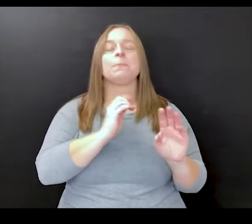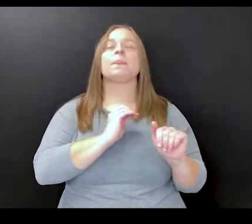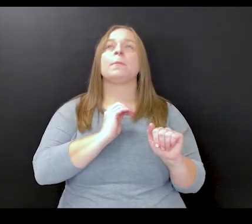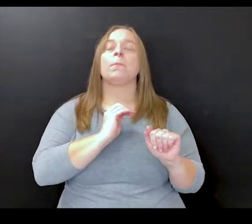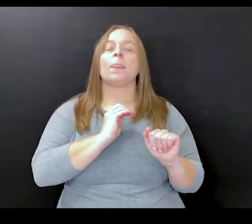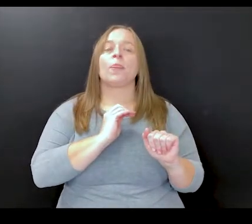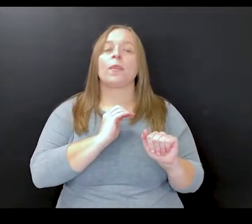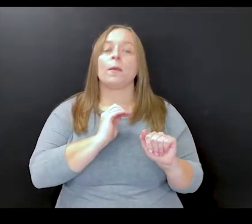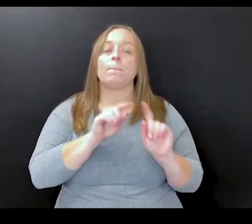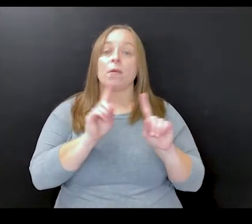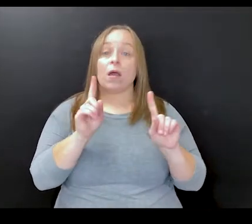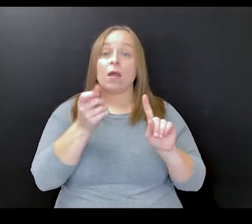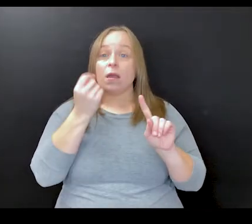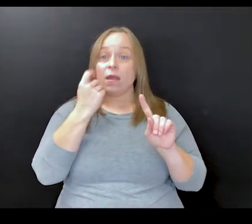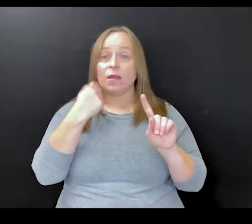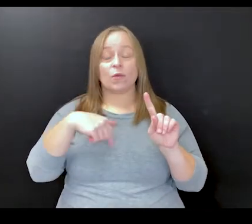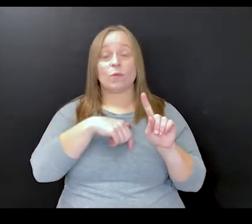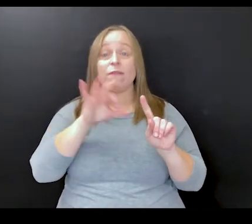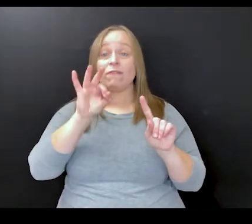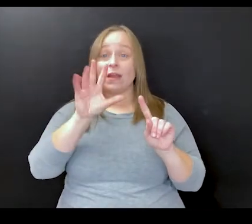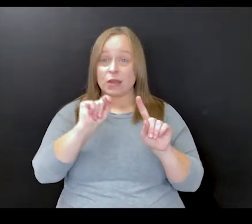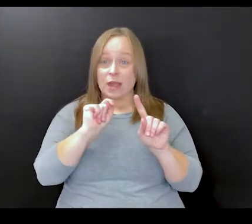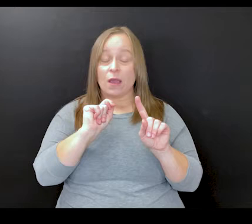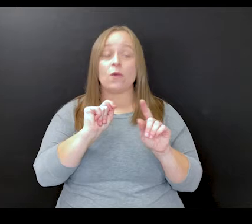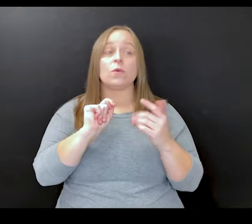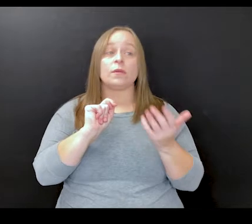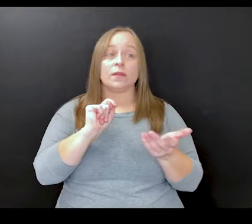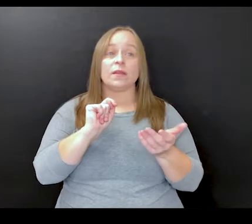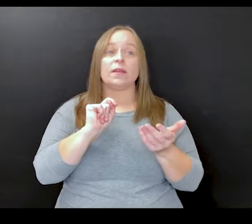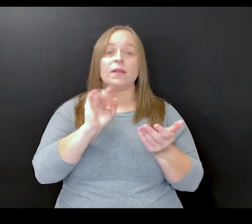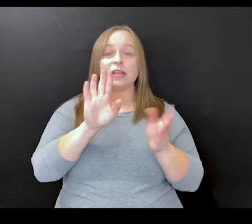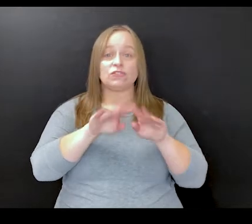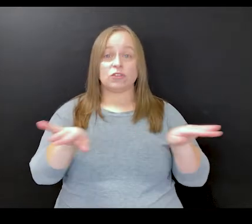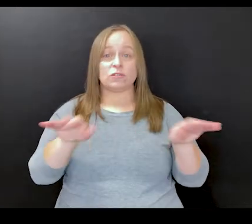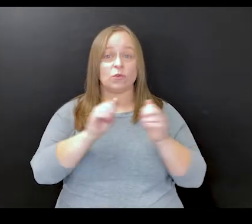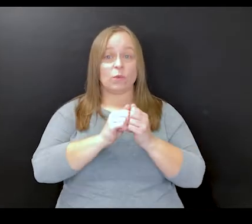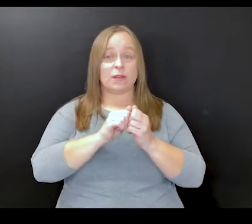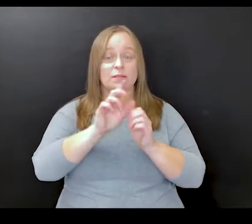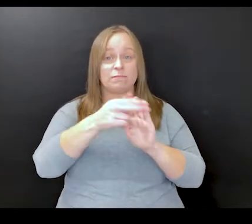in a little while. But what we were finding is that children with disabilities